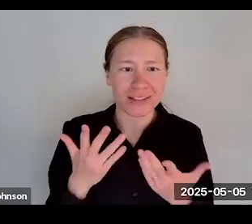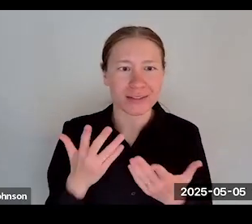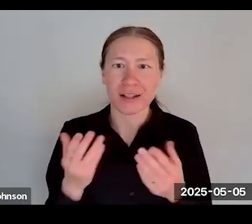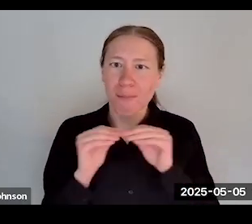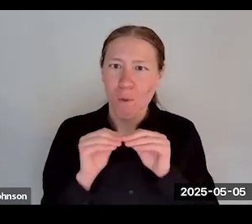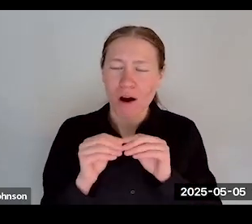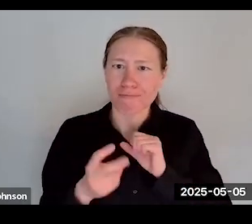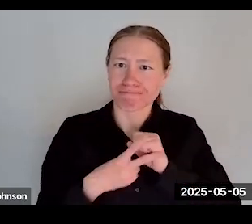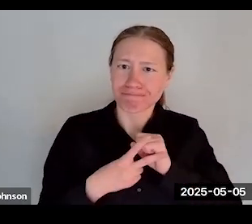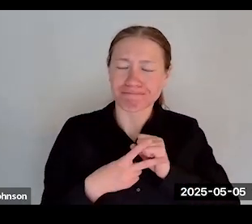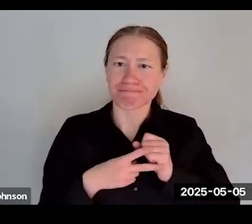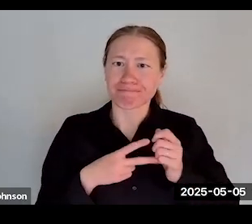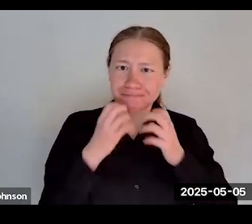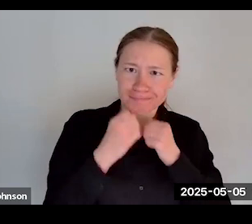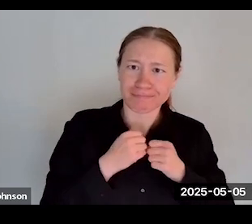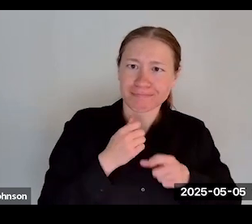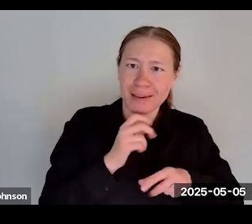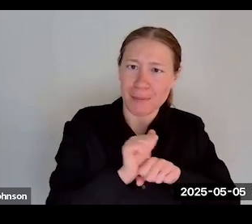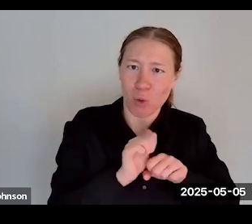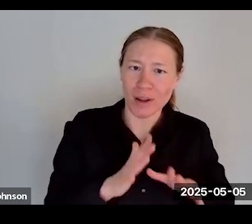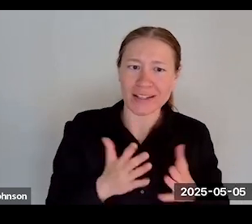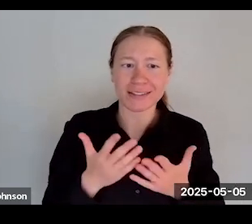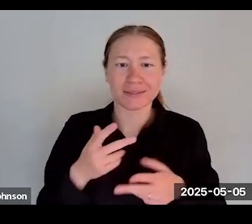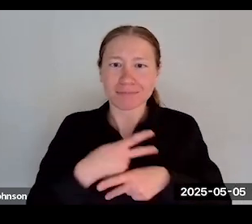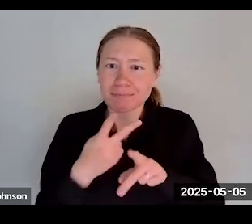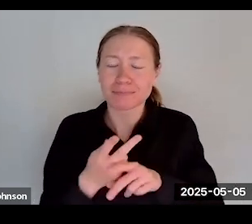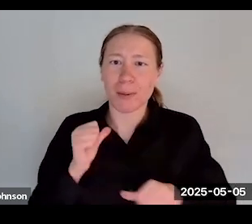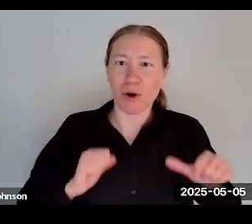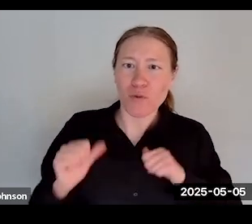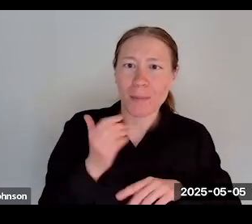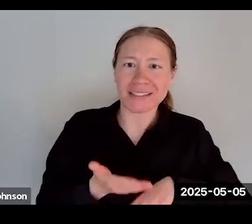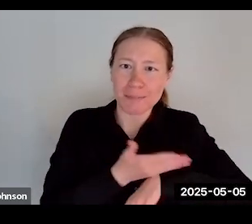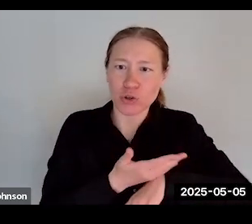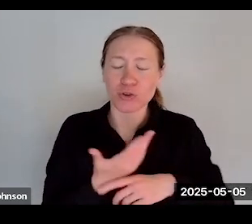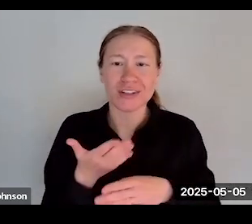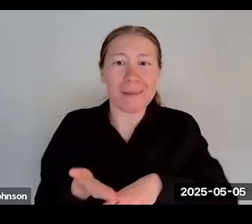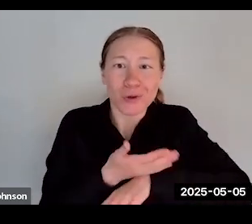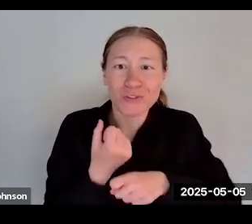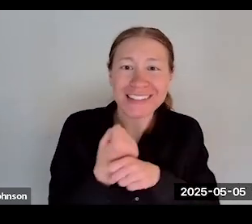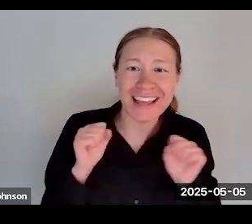productivity, efficiency, and performance. There's improved safety and an increase in morale